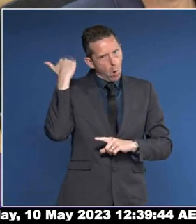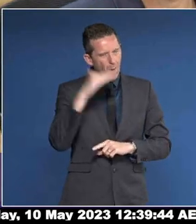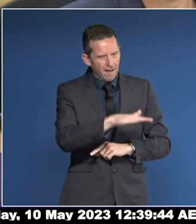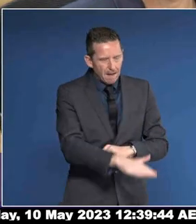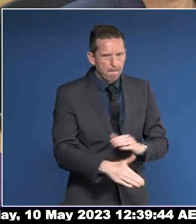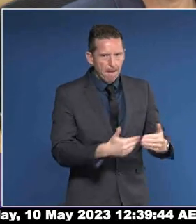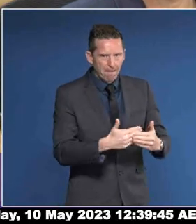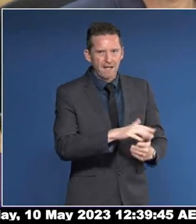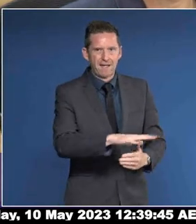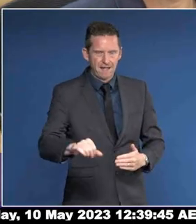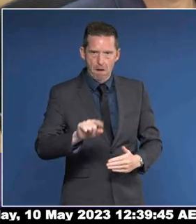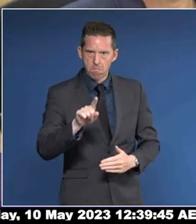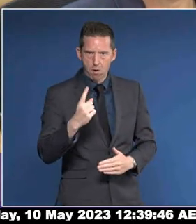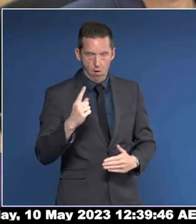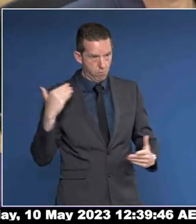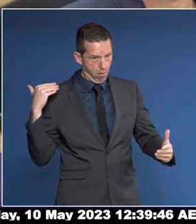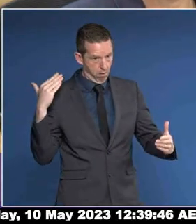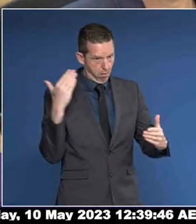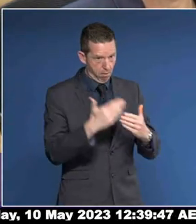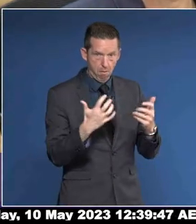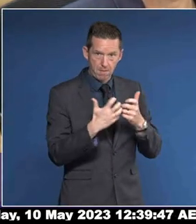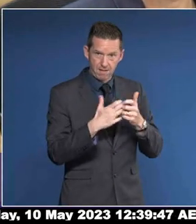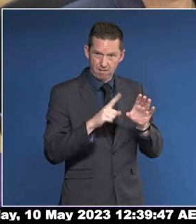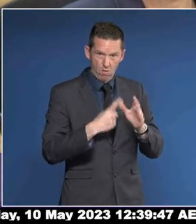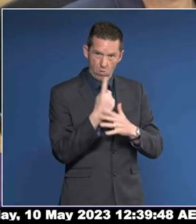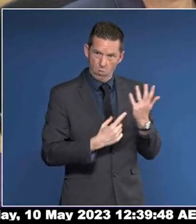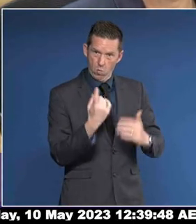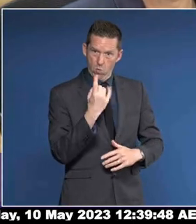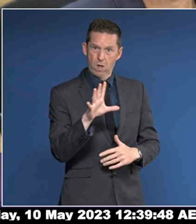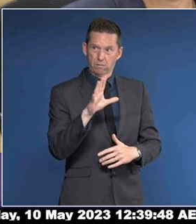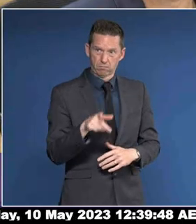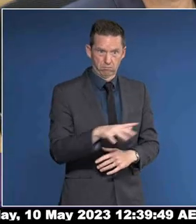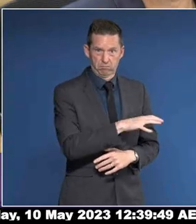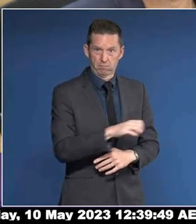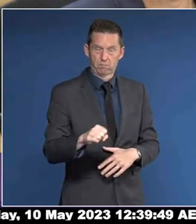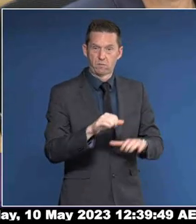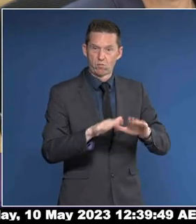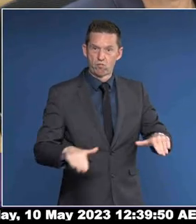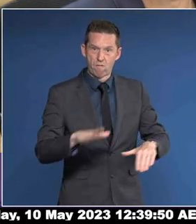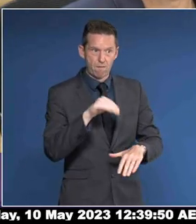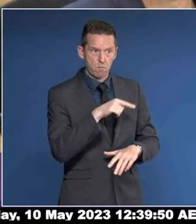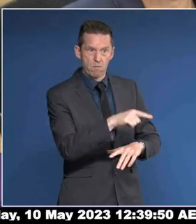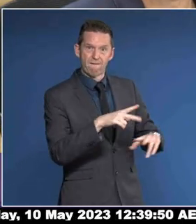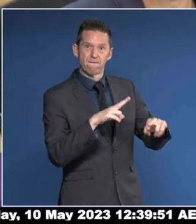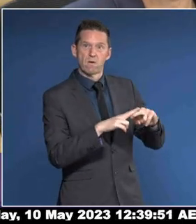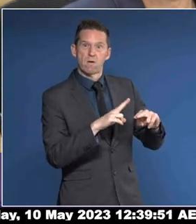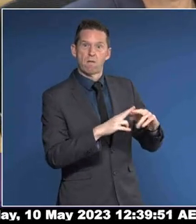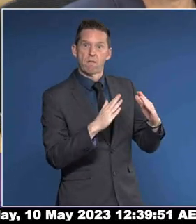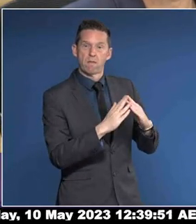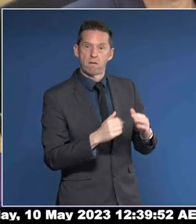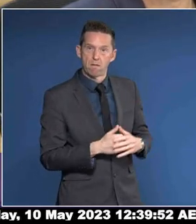only time these children were removed from their father and the living conditions that